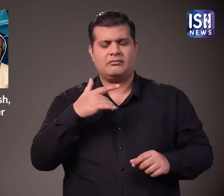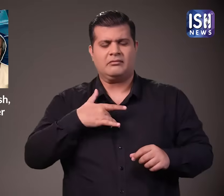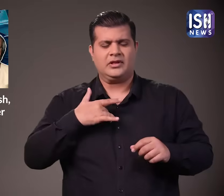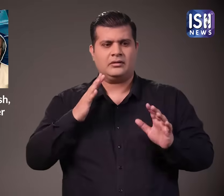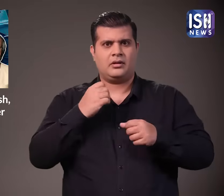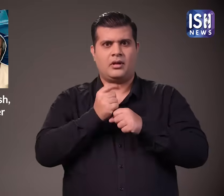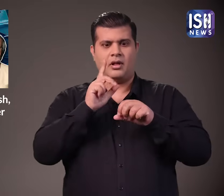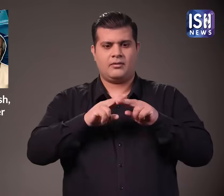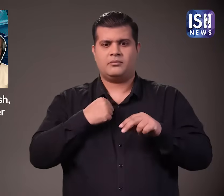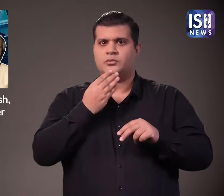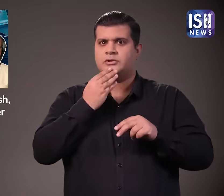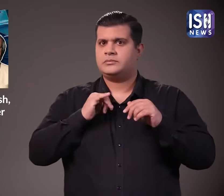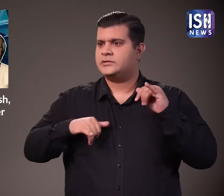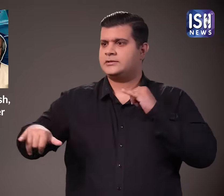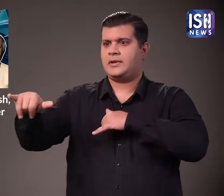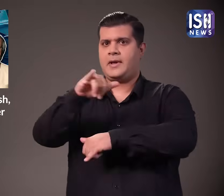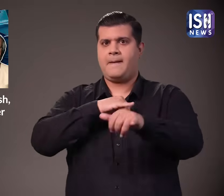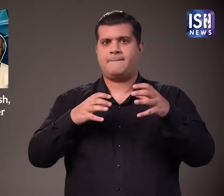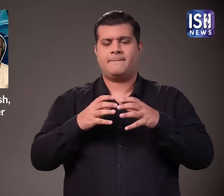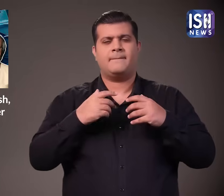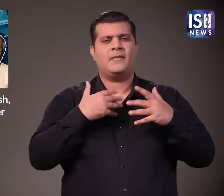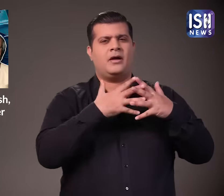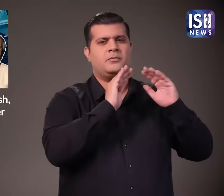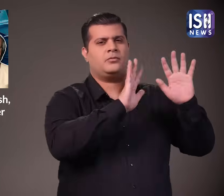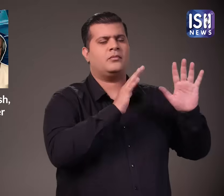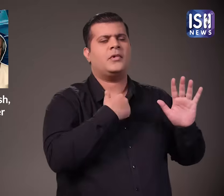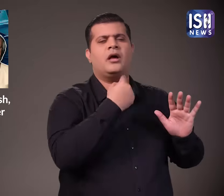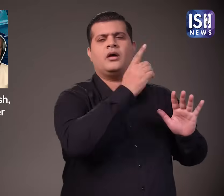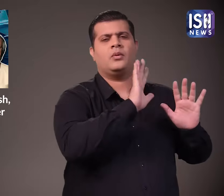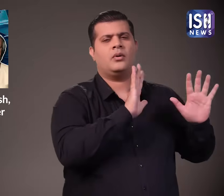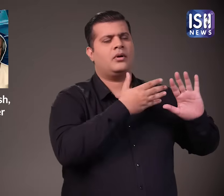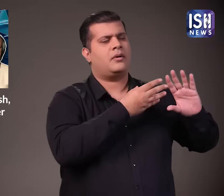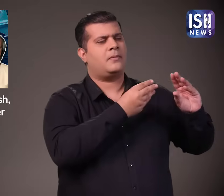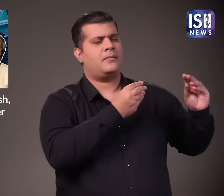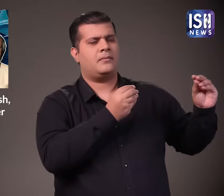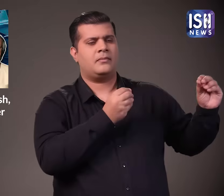even though they are Islamic countries. Hence they are boycotting American goods.